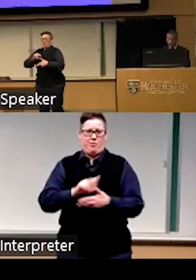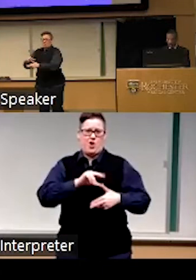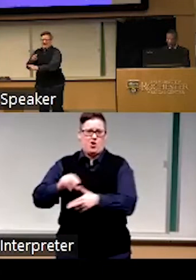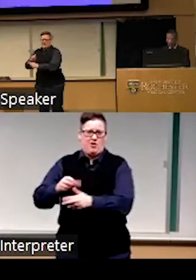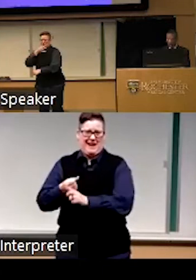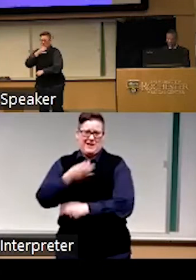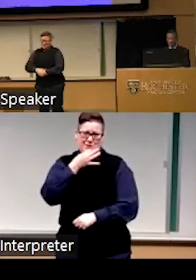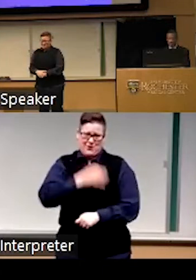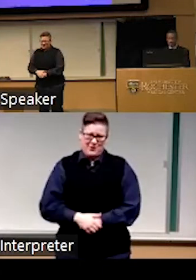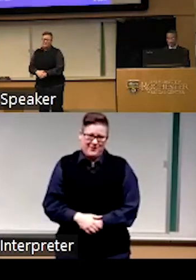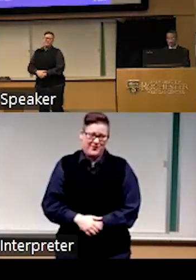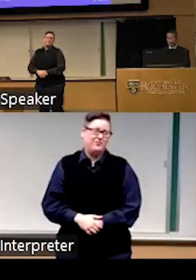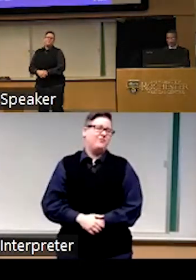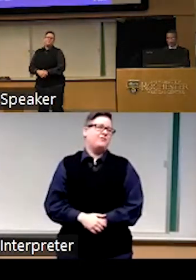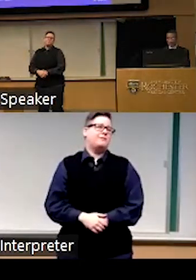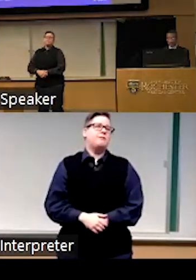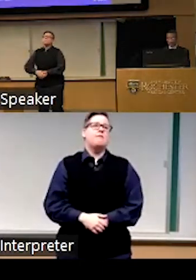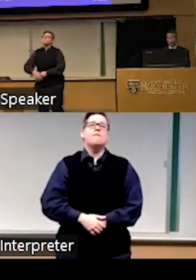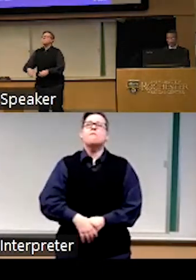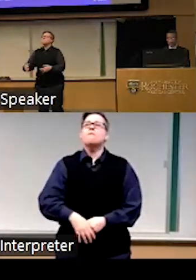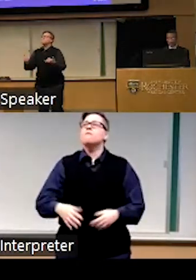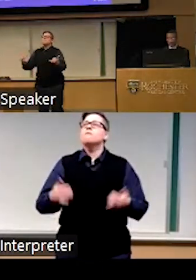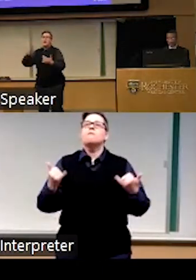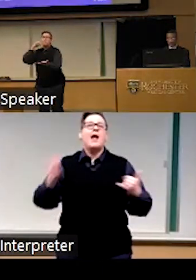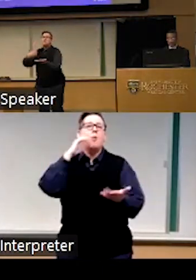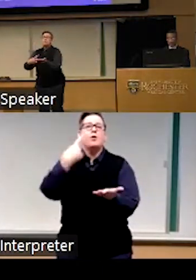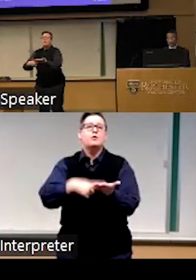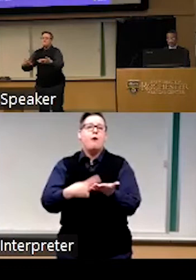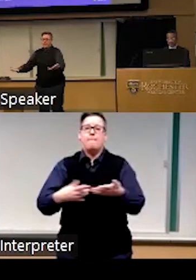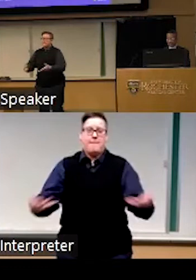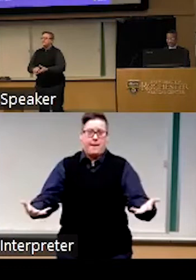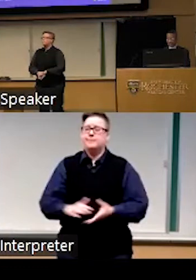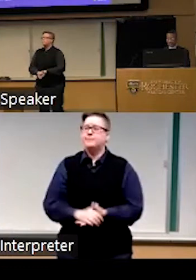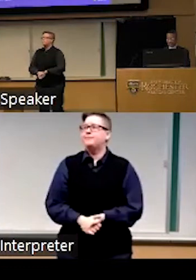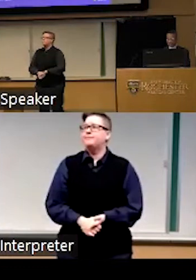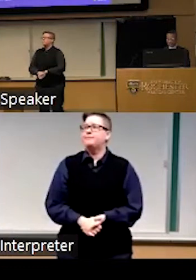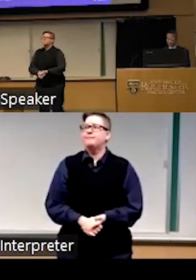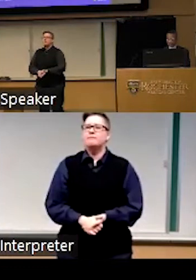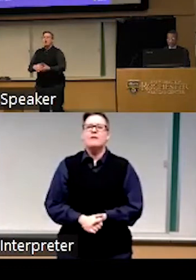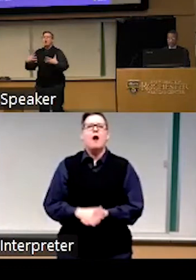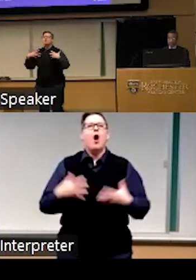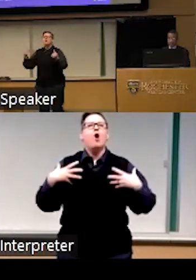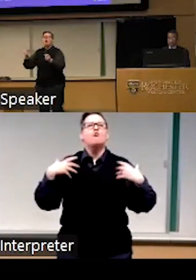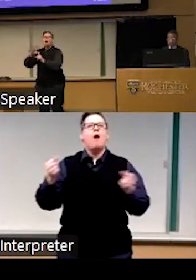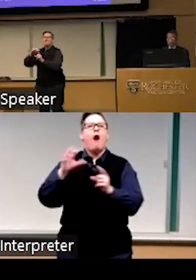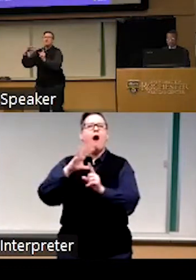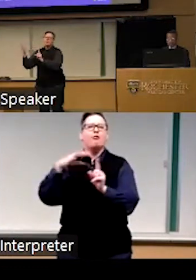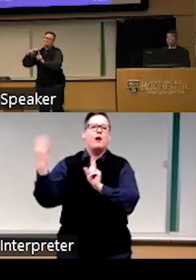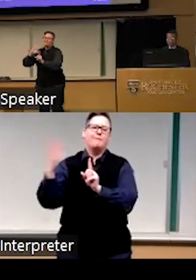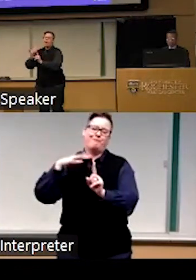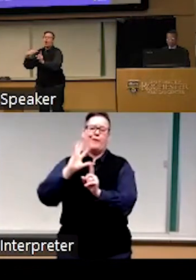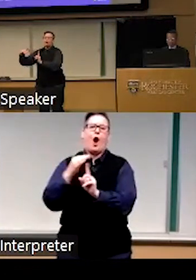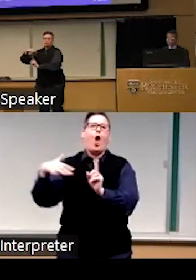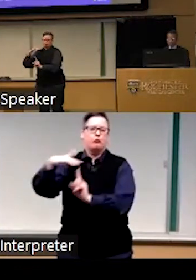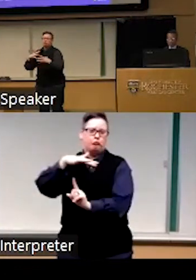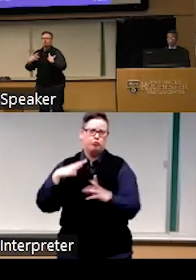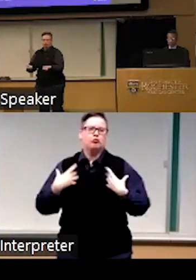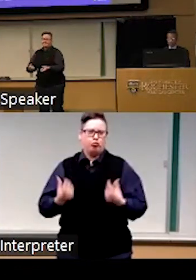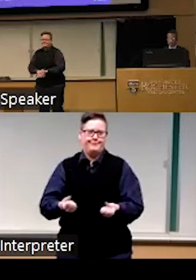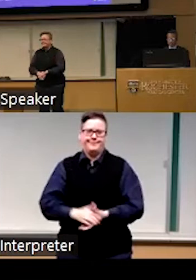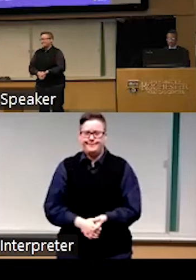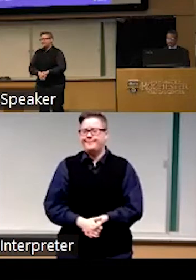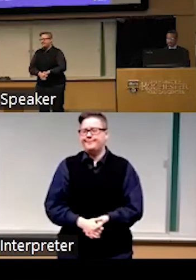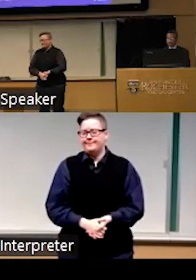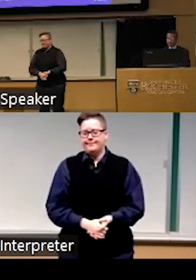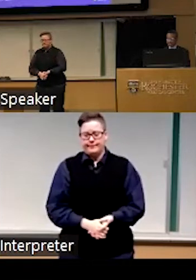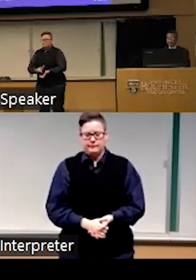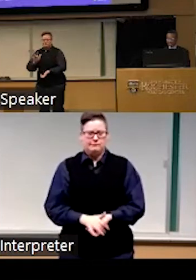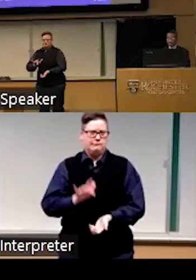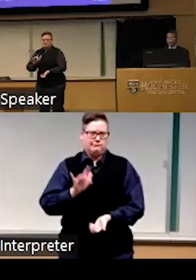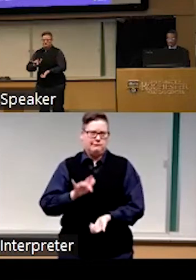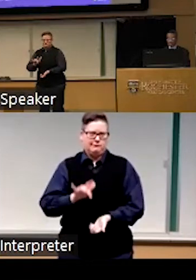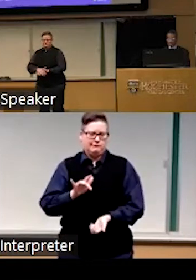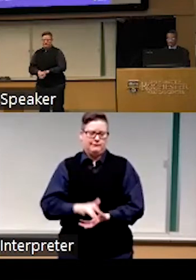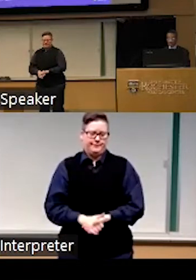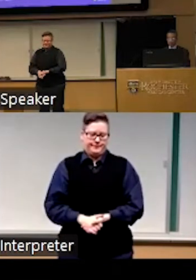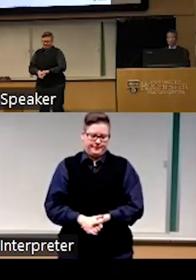what I'm going to be talking with you about is a culture of recovery um let me see what I hope